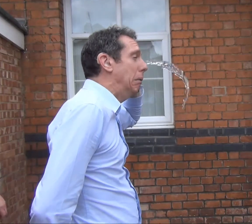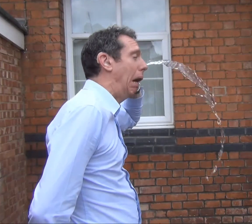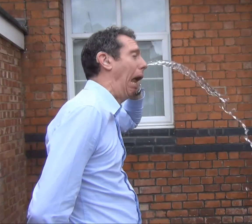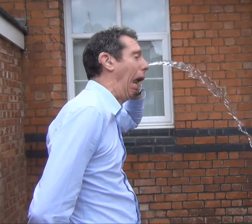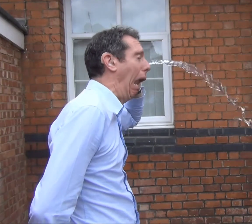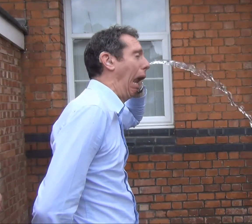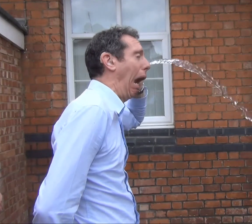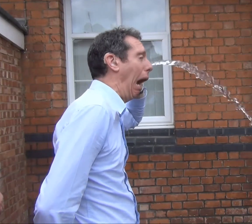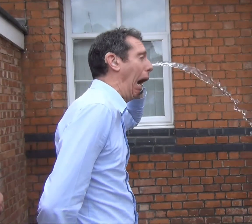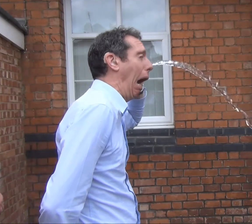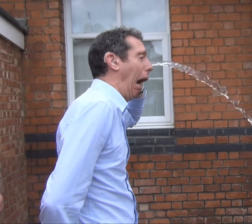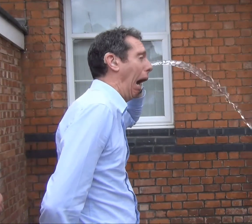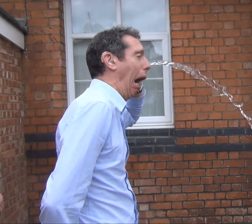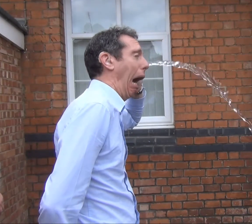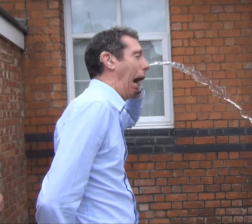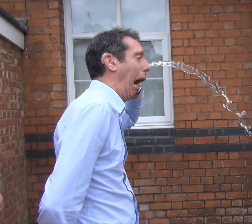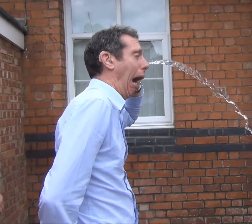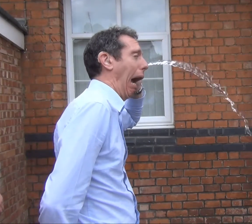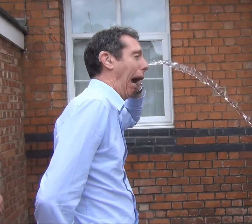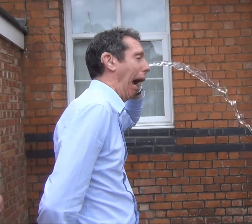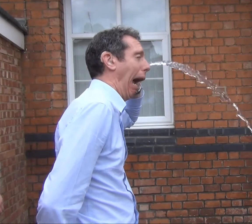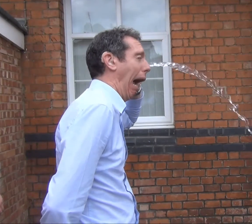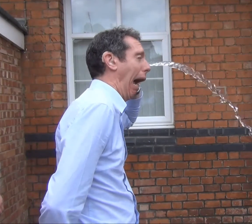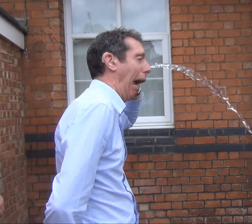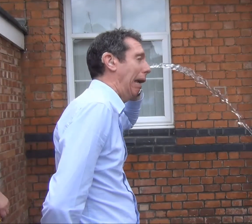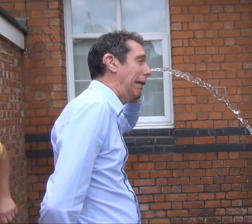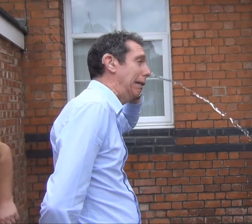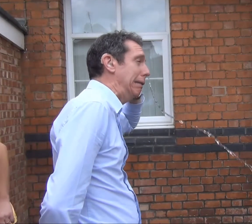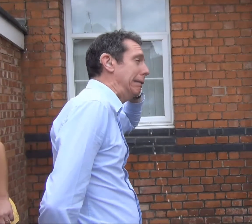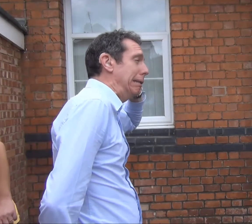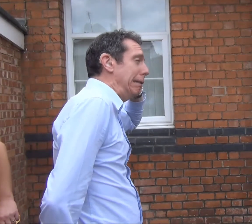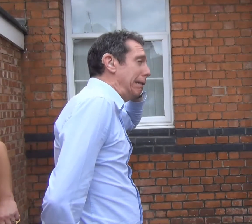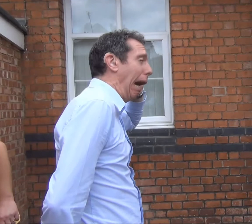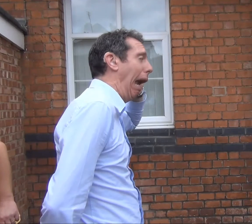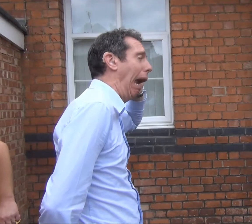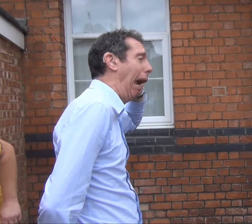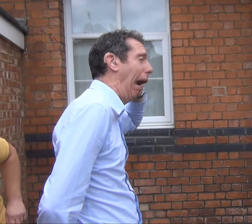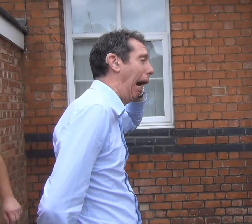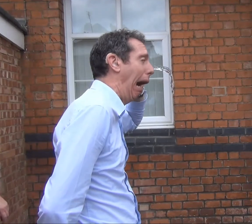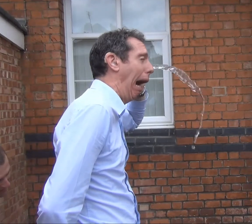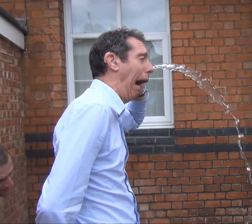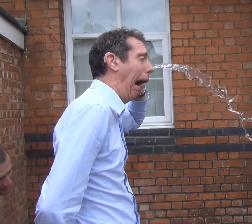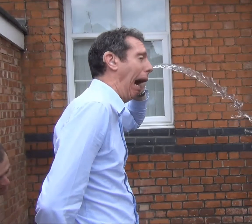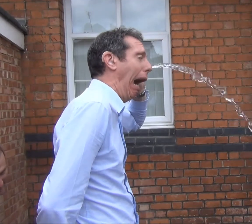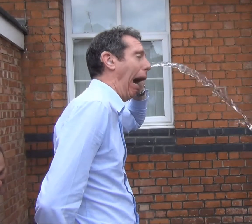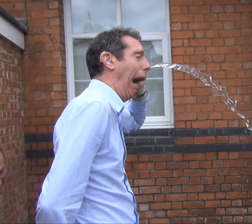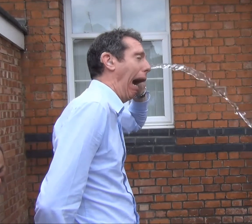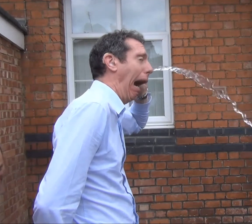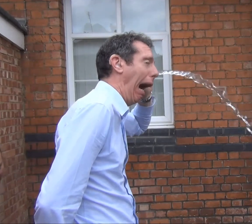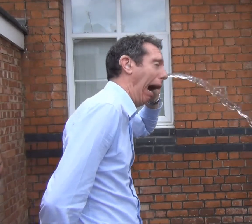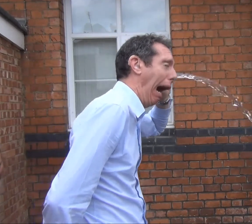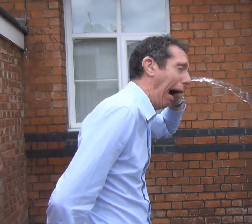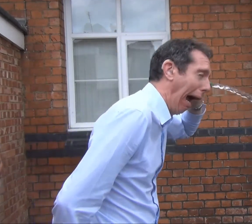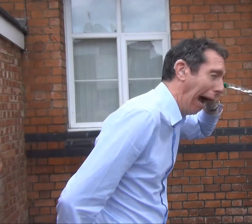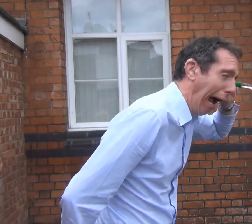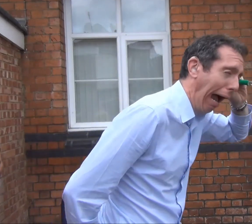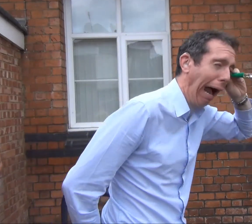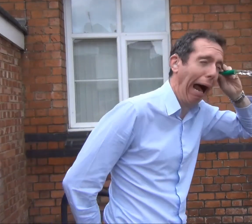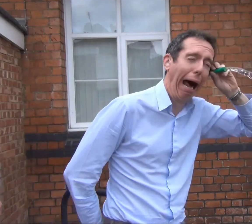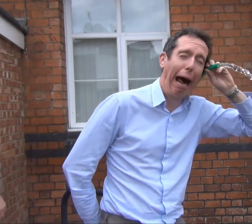Wa, waaaah! Ah, AAAAAH! UM!